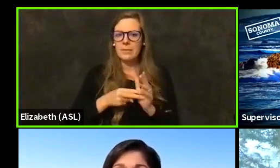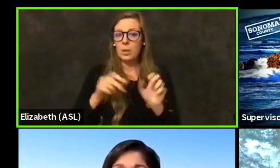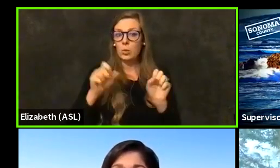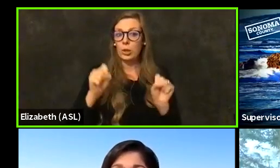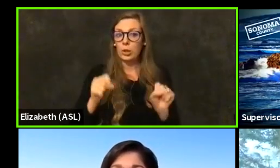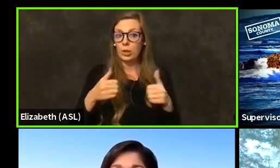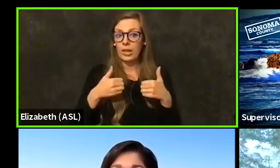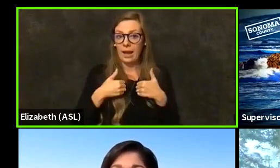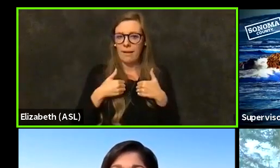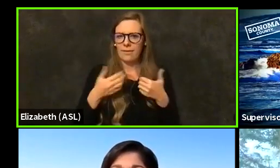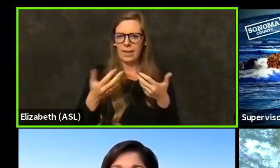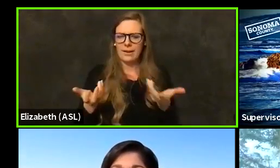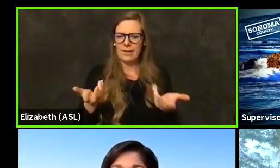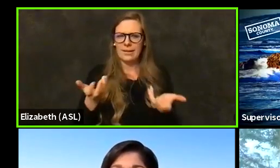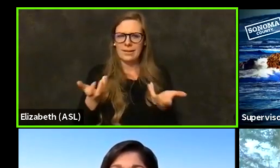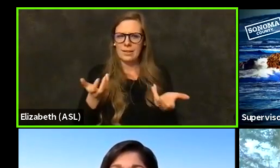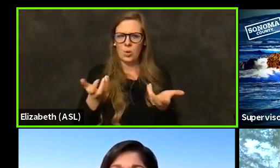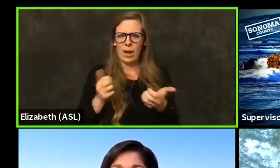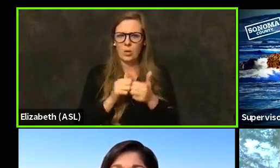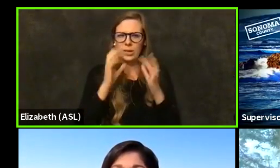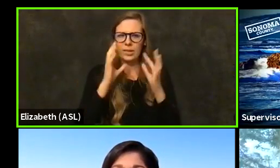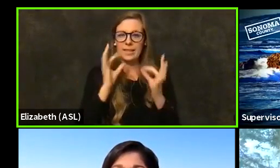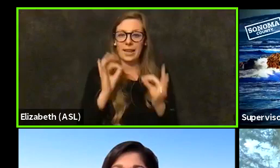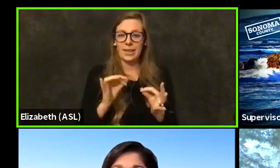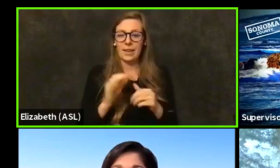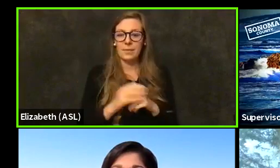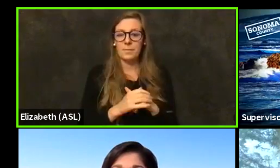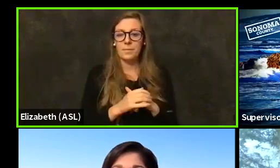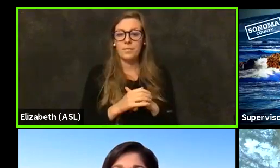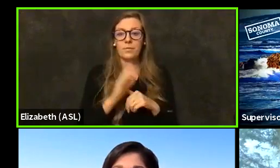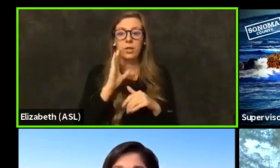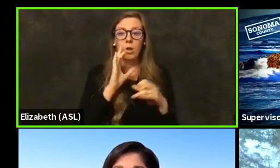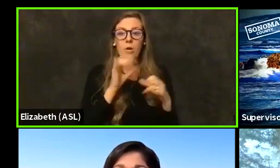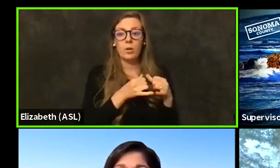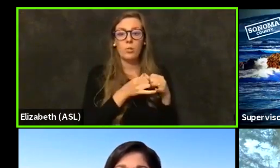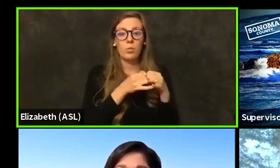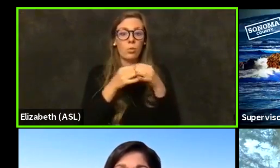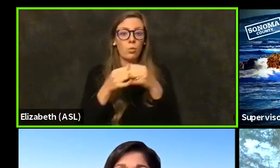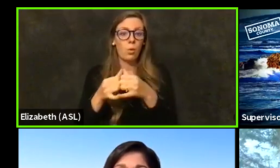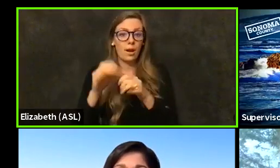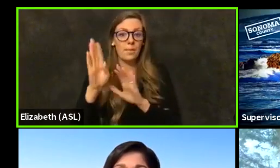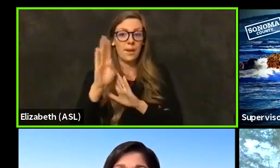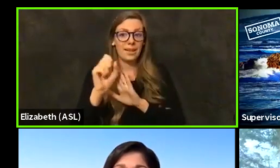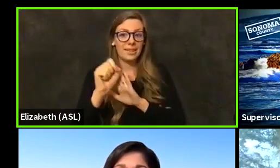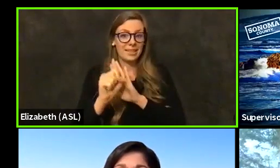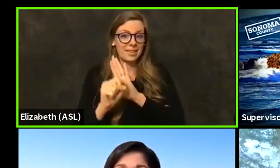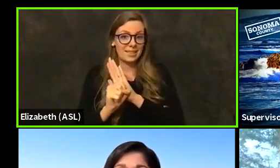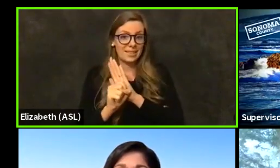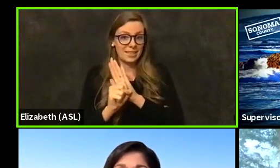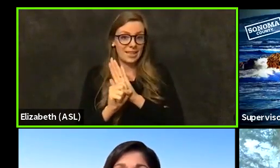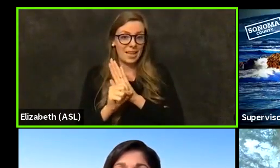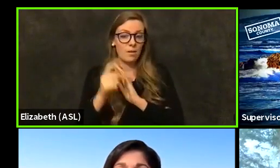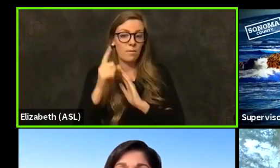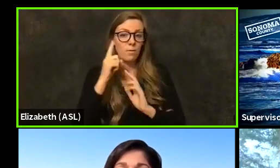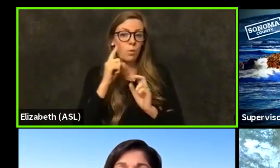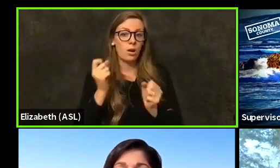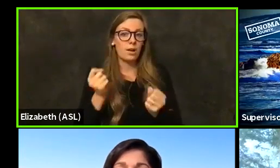So how is that determined? Well, you're rewarded by the state. Each county is rewarded for the amount of testing that they do.